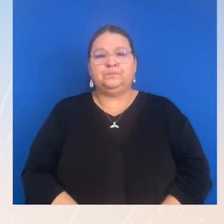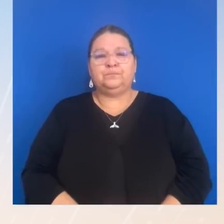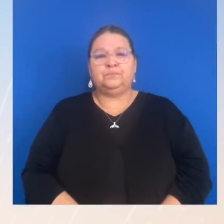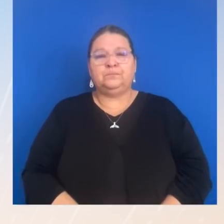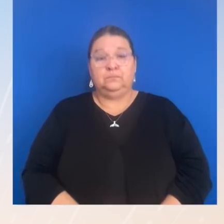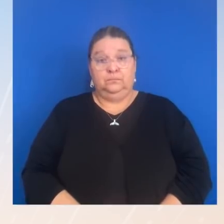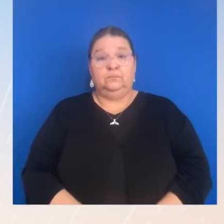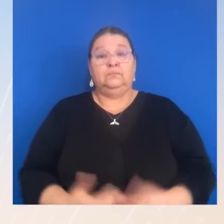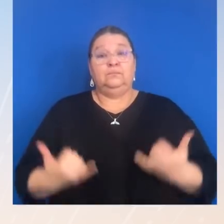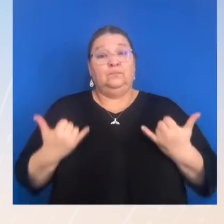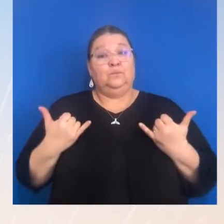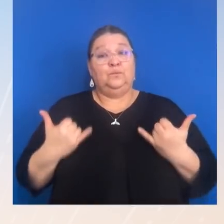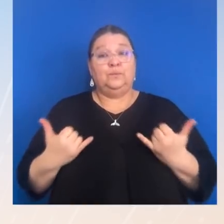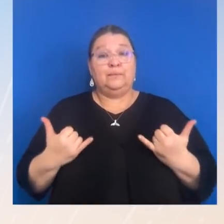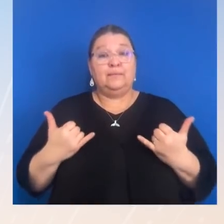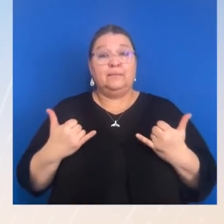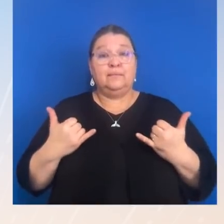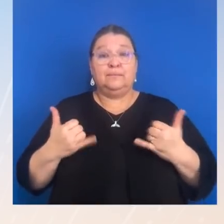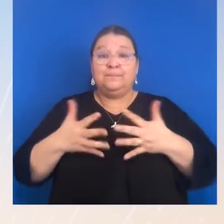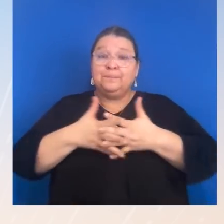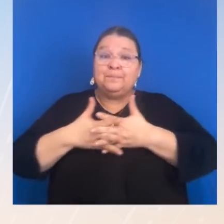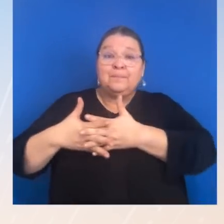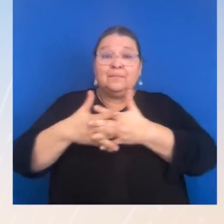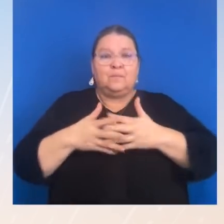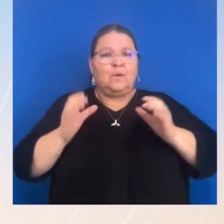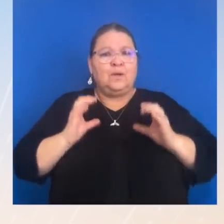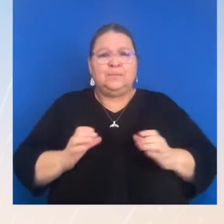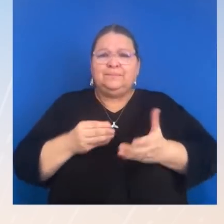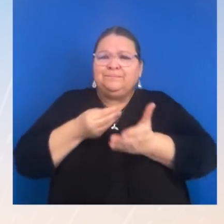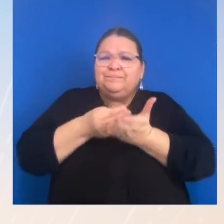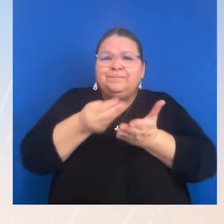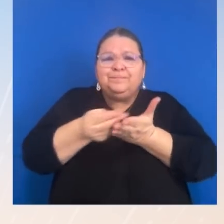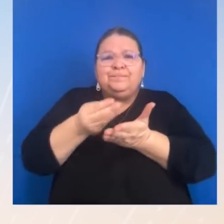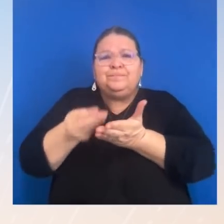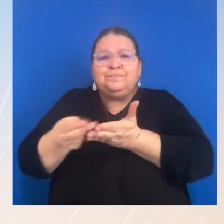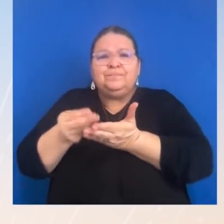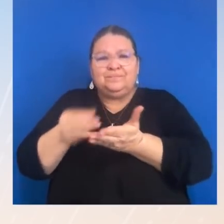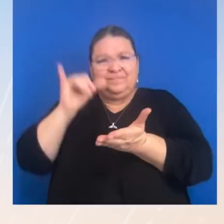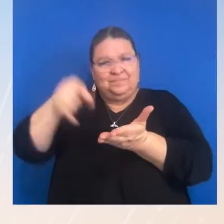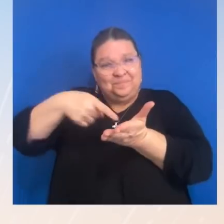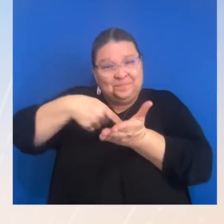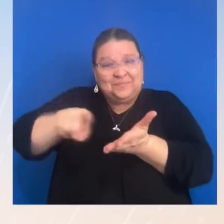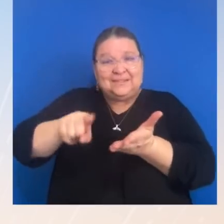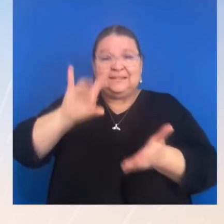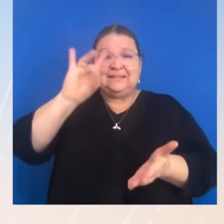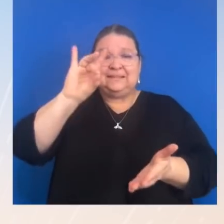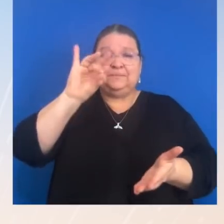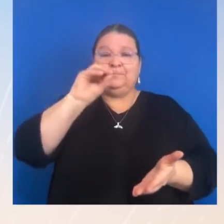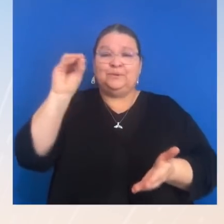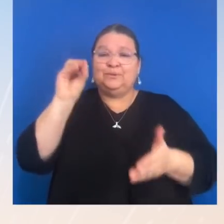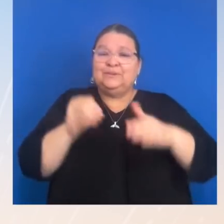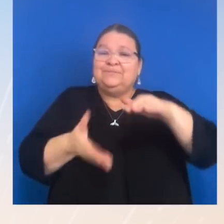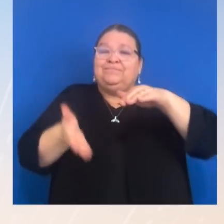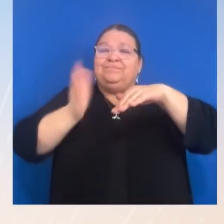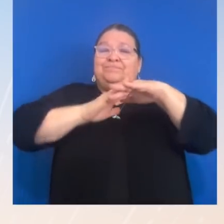and this was before Russia's invasion of Ukraine. So how much higher does the administration expect prices to climb?